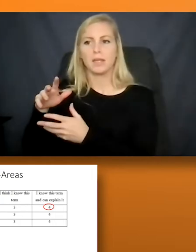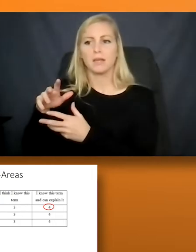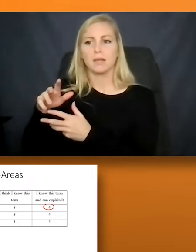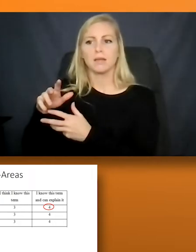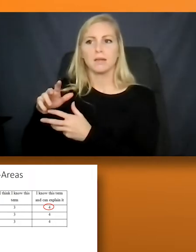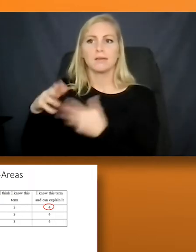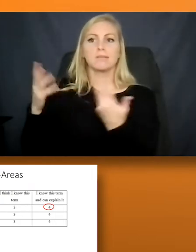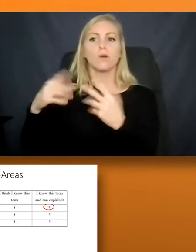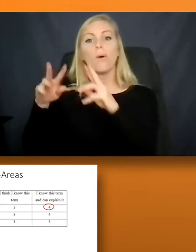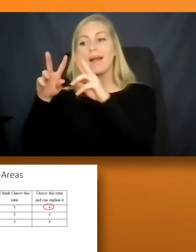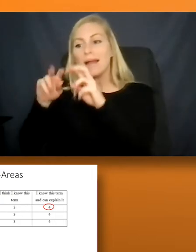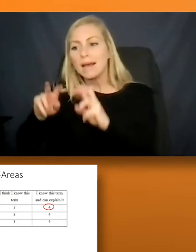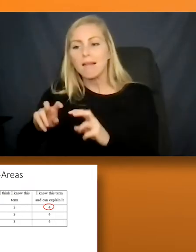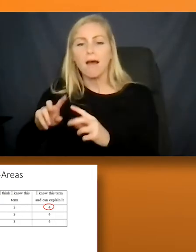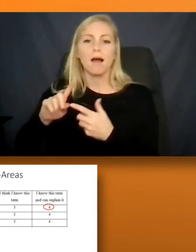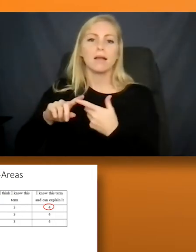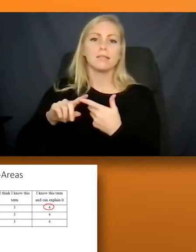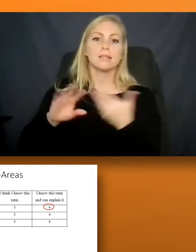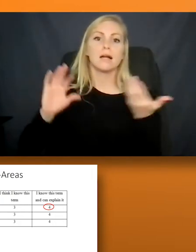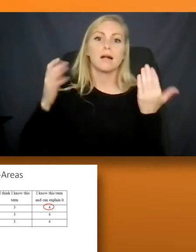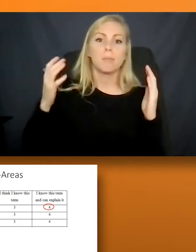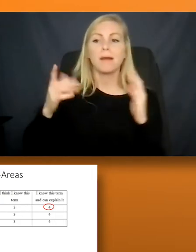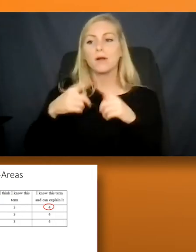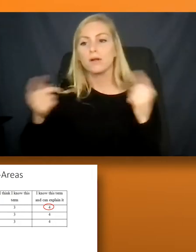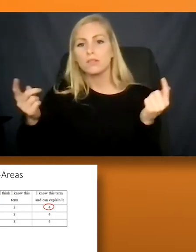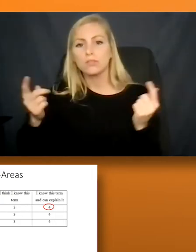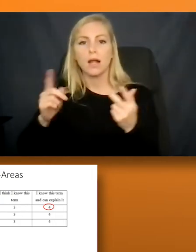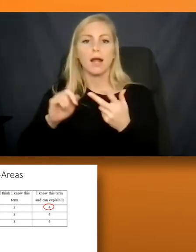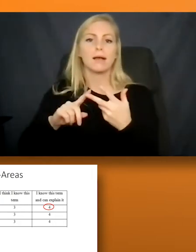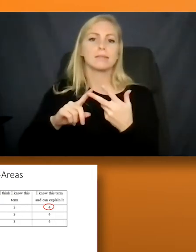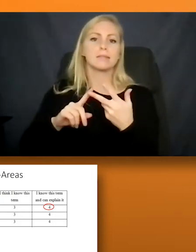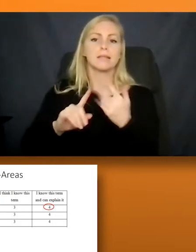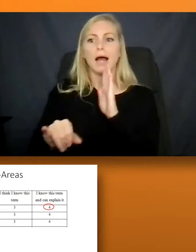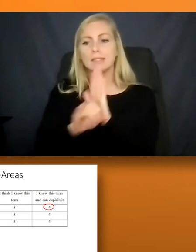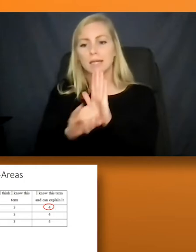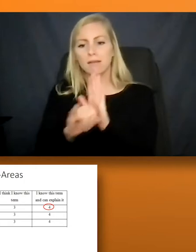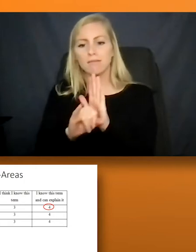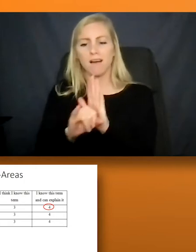such as analyze, compare and contrast, identify.